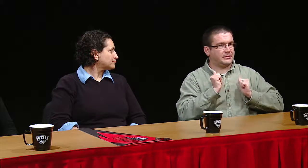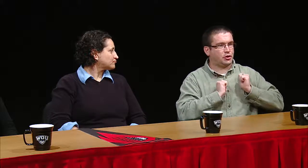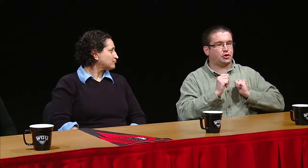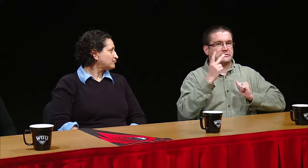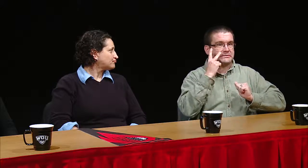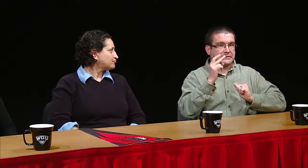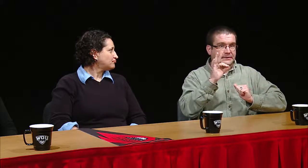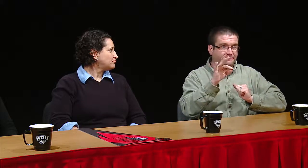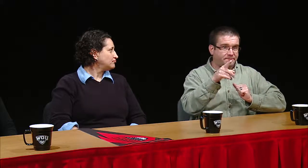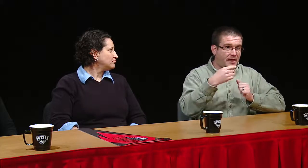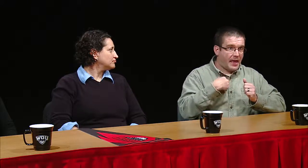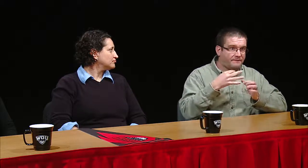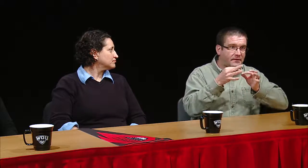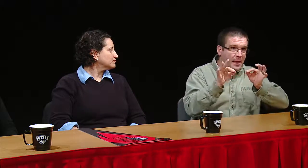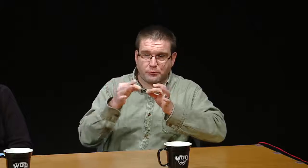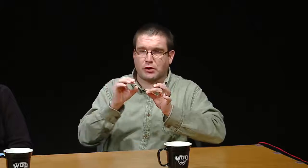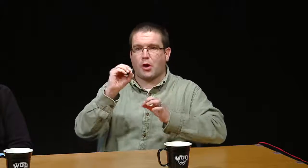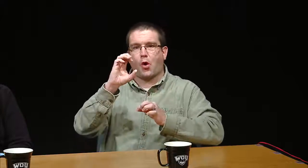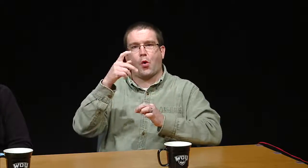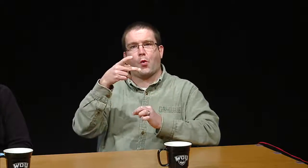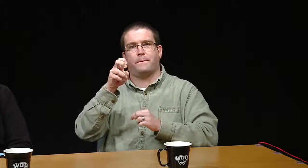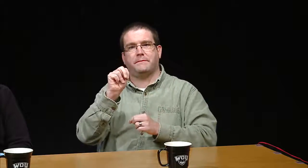and I think it was "Neuropsychology and Sleep."